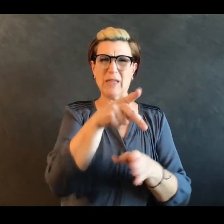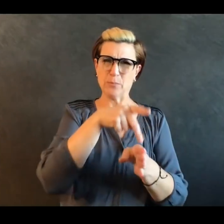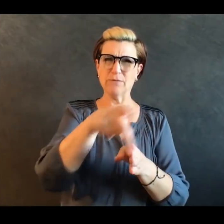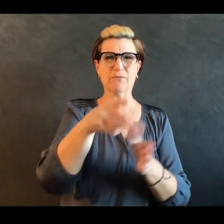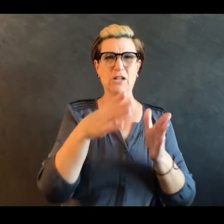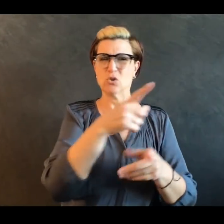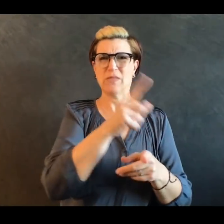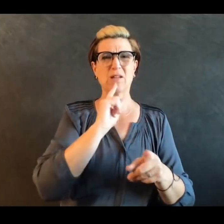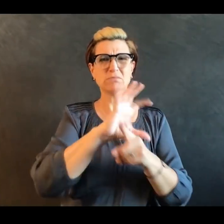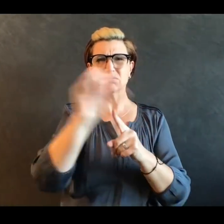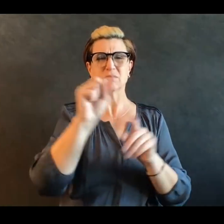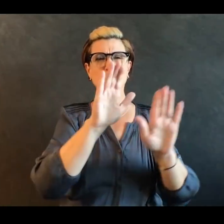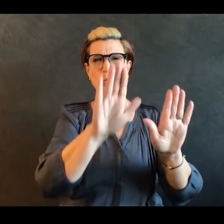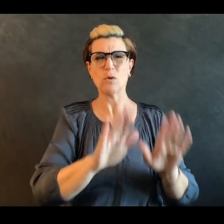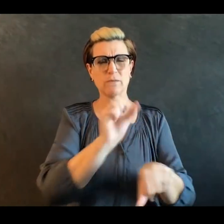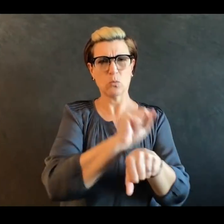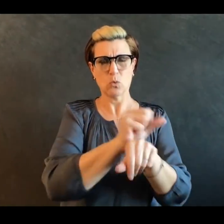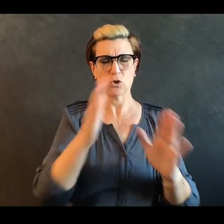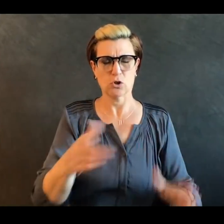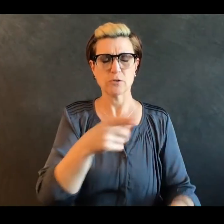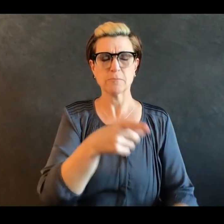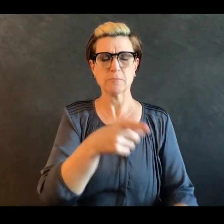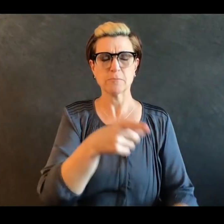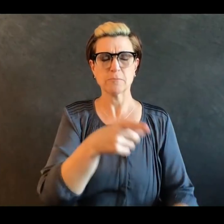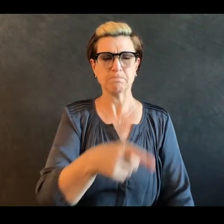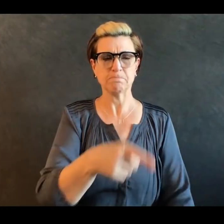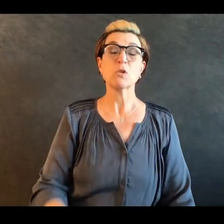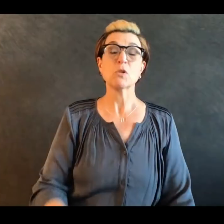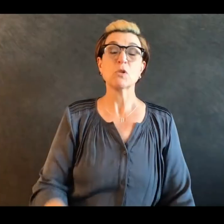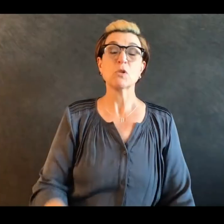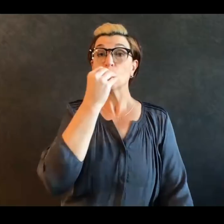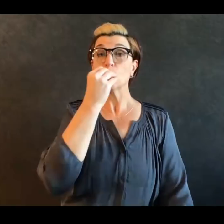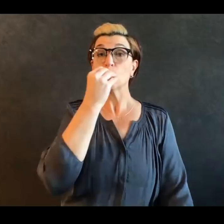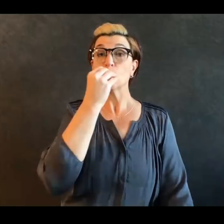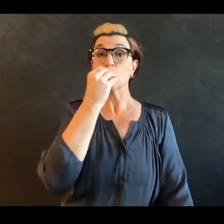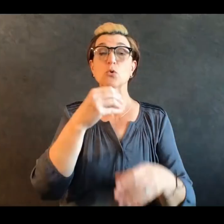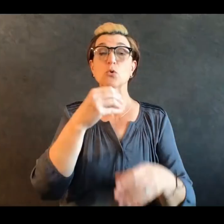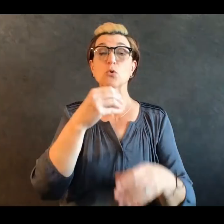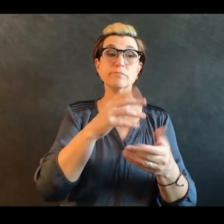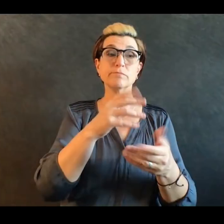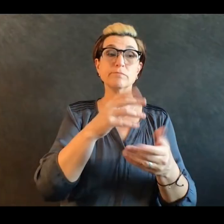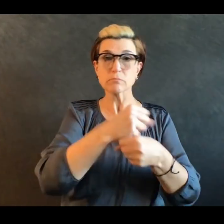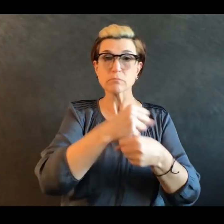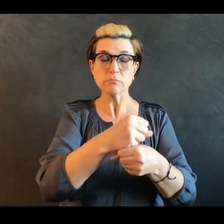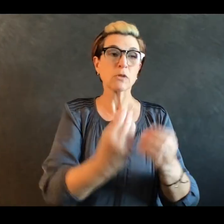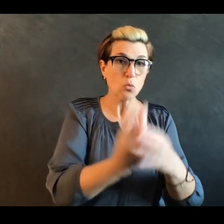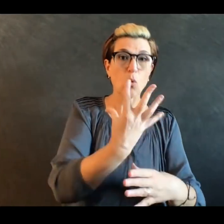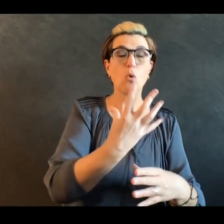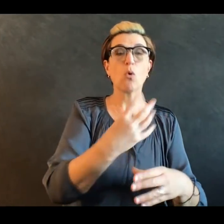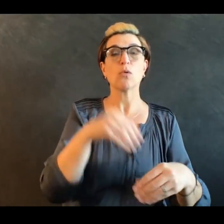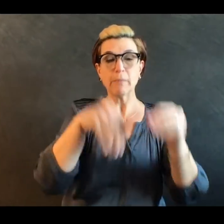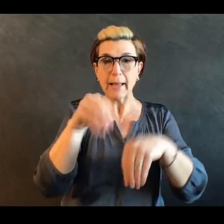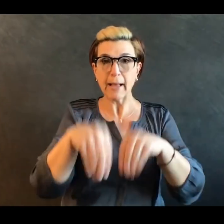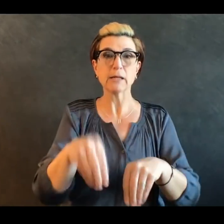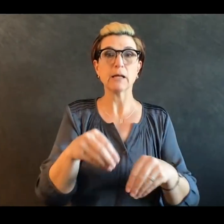do food processing and they're keeping our grocery stores full the shelves are